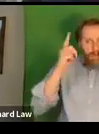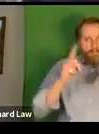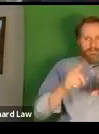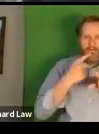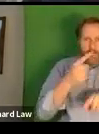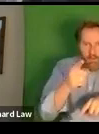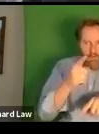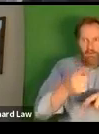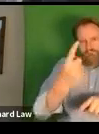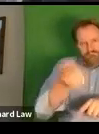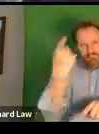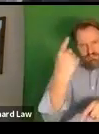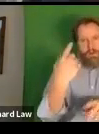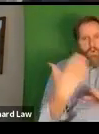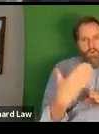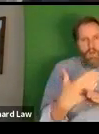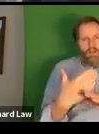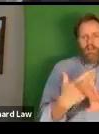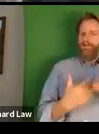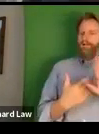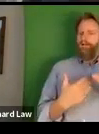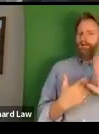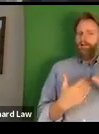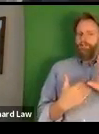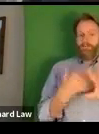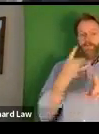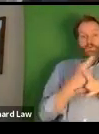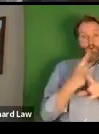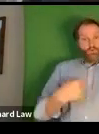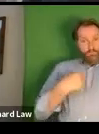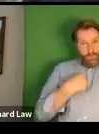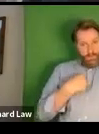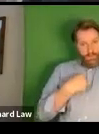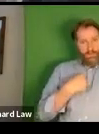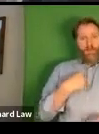then you need to get in touch with either myself or Laura Bee and we will